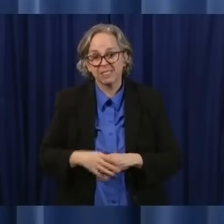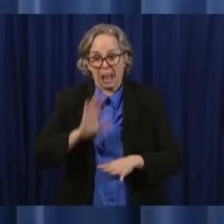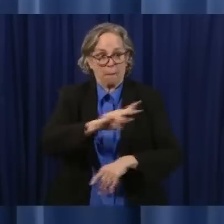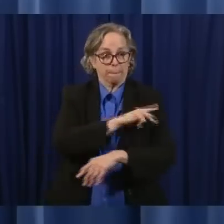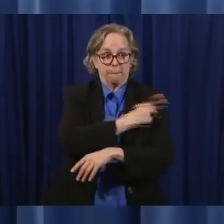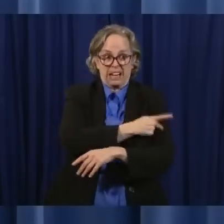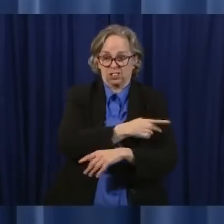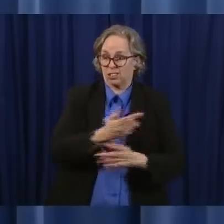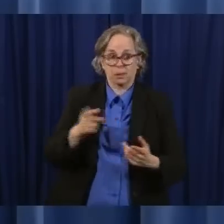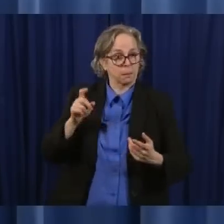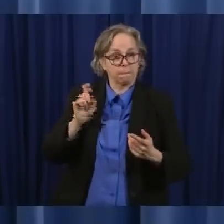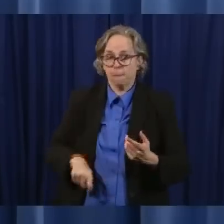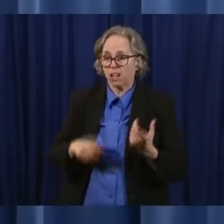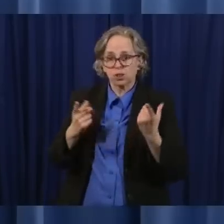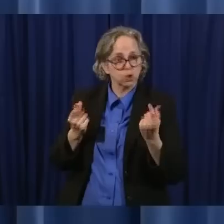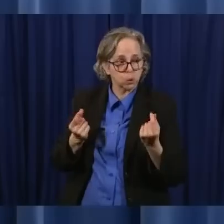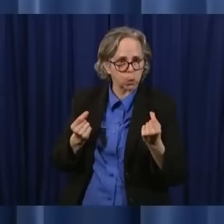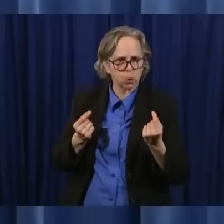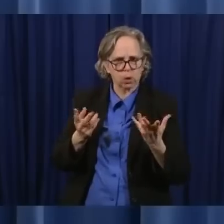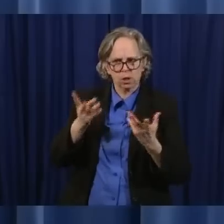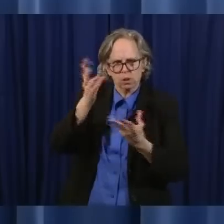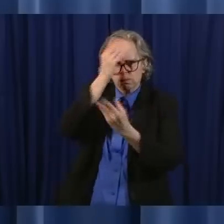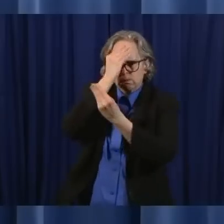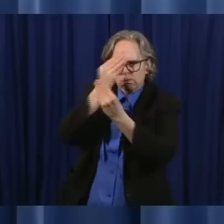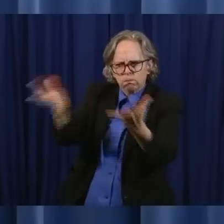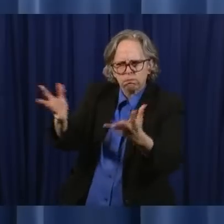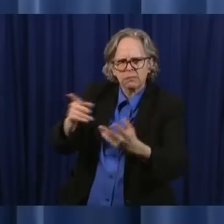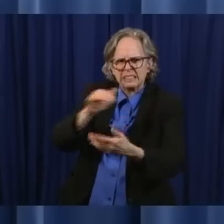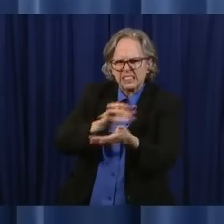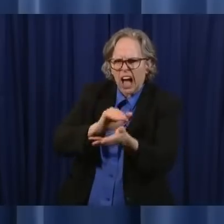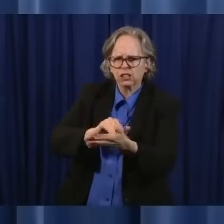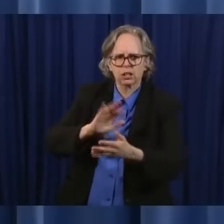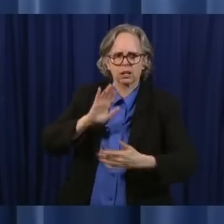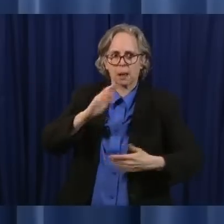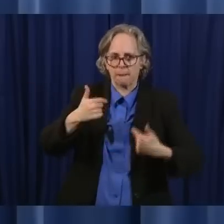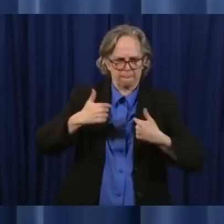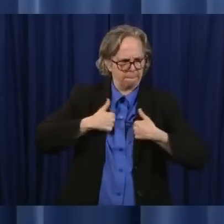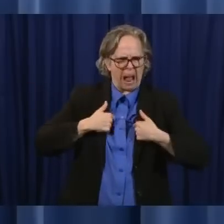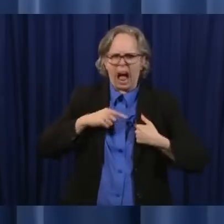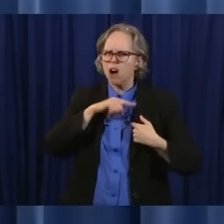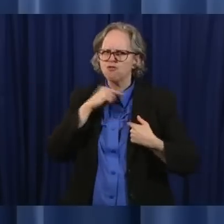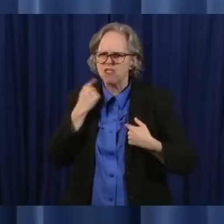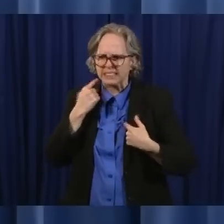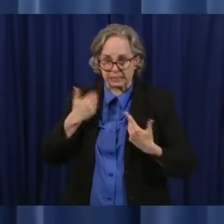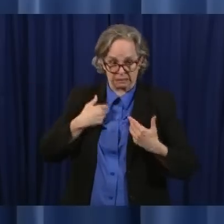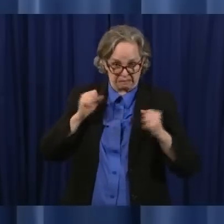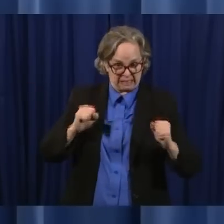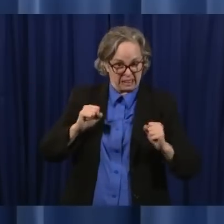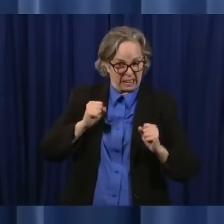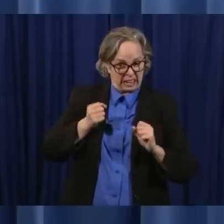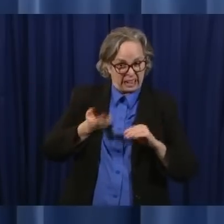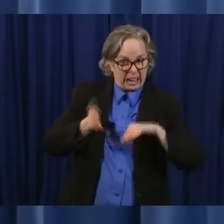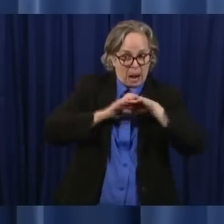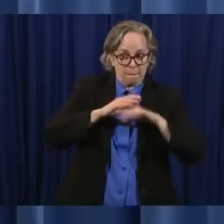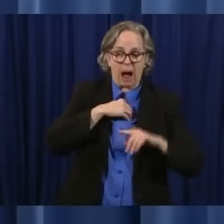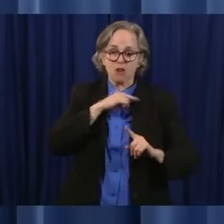QUALITY OF LIFE, AND MAKE A JOINT DECISION ABOUT WHETHER TO PROCEED. IN ADDITION, FOR NEW OUR OTHER CHRONIC CONDITIONS THAT MAY HAVE A SIGNIFICANT IMPACT ON PATIENT'S QUALITY OF LIFE, PROVIDERS AND PATIENTS TOGETHER MAY CONSIDER MOVING FORWARD